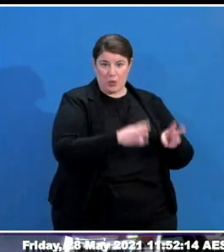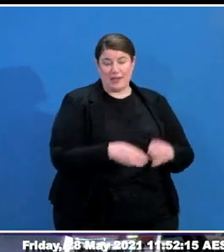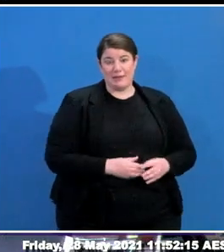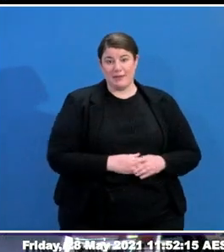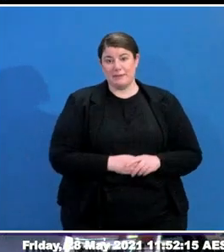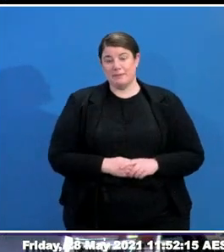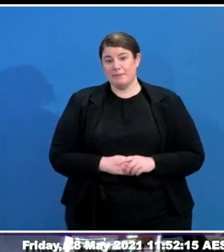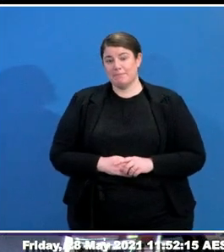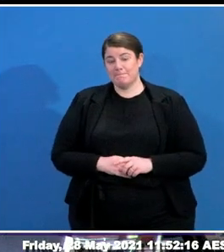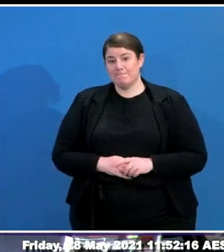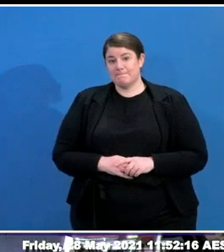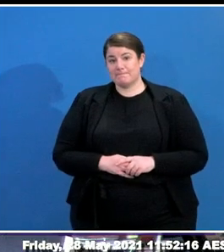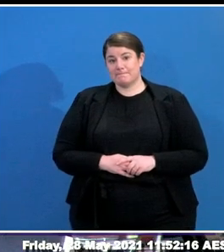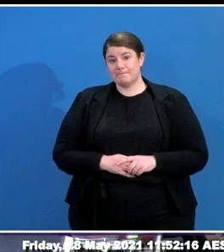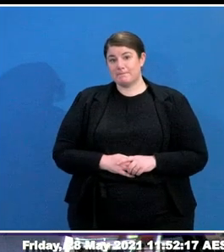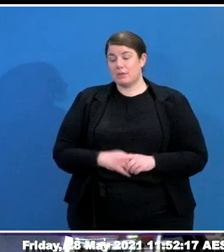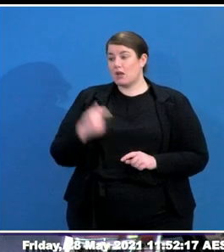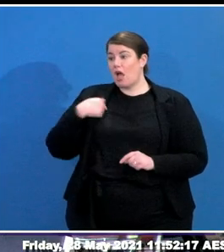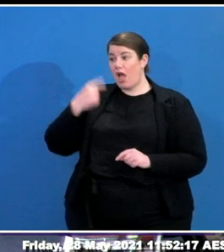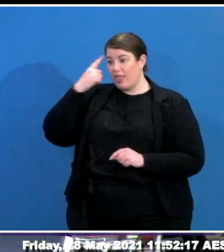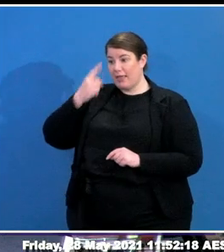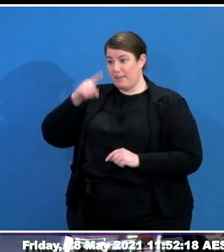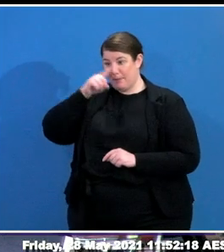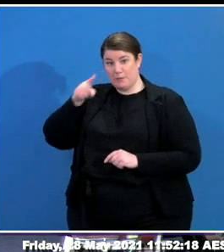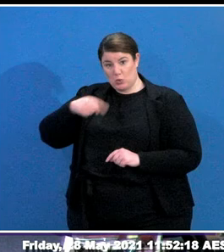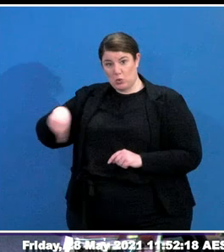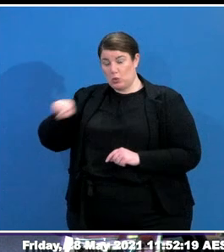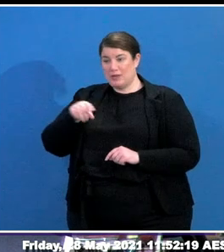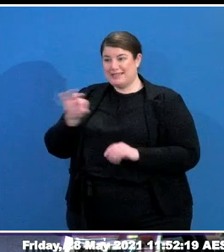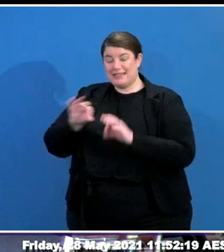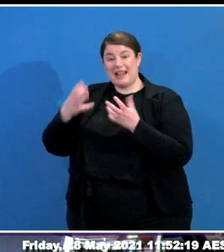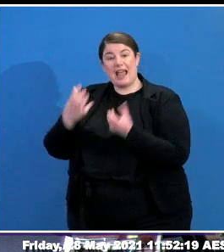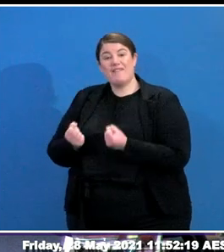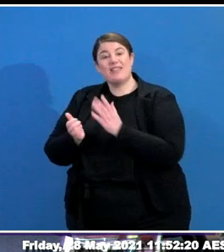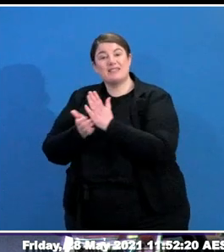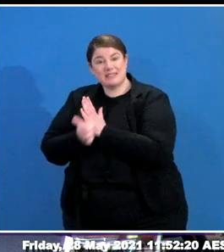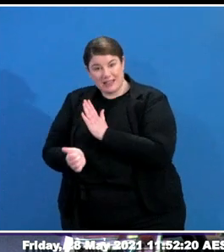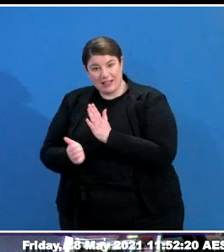I think people were not equipped to deal with the volume and